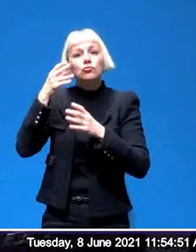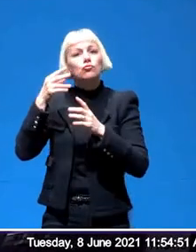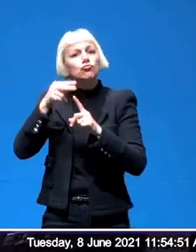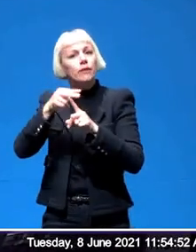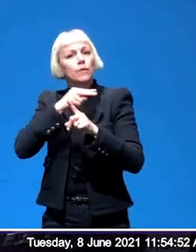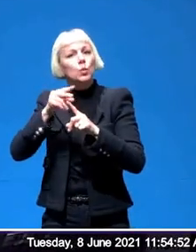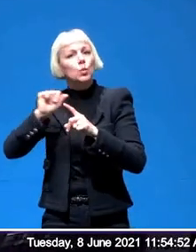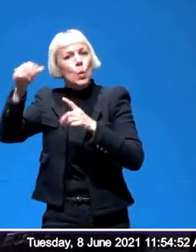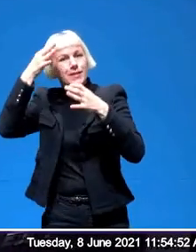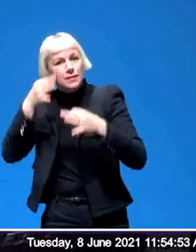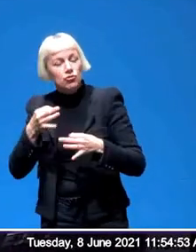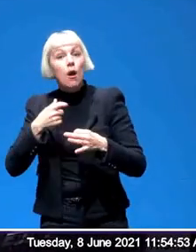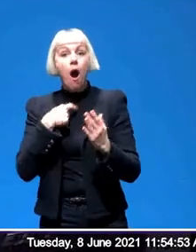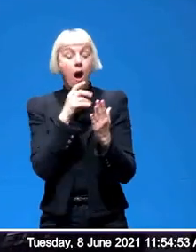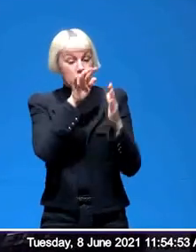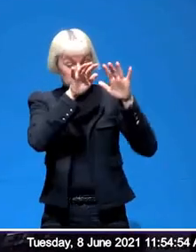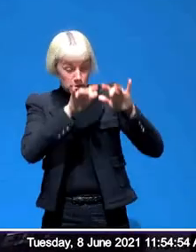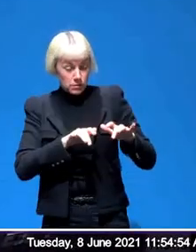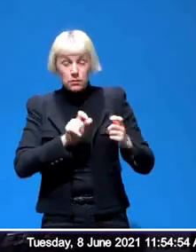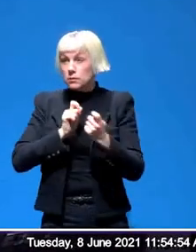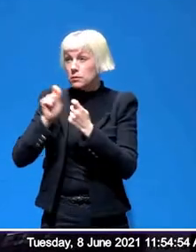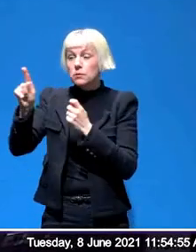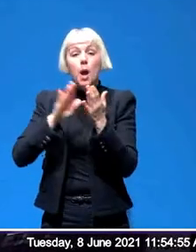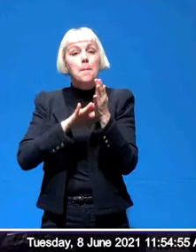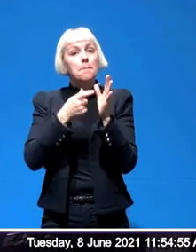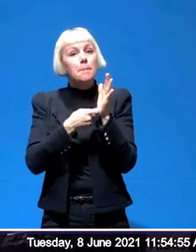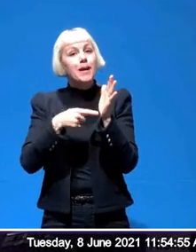I wrote to Martin Hoffman on 1 November, asking for his help.